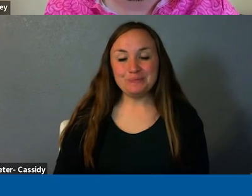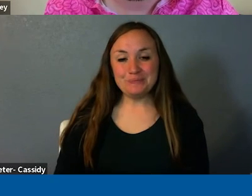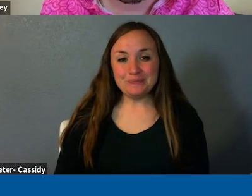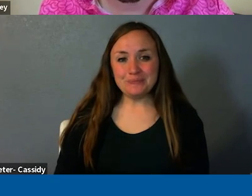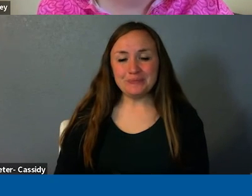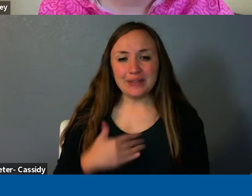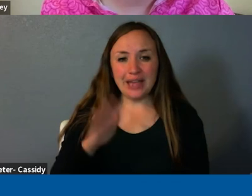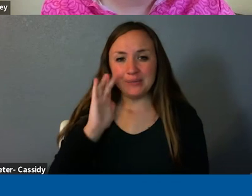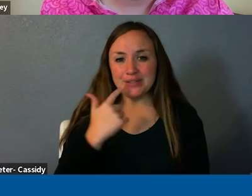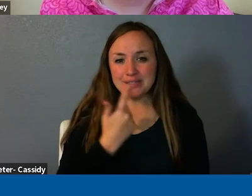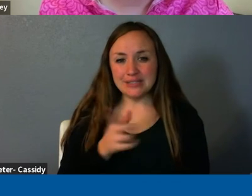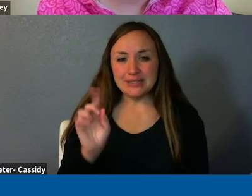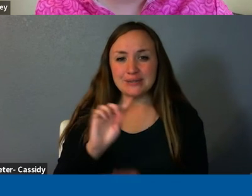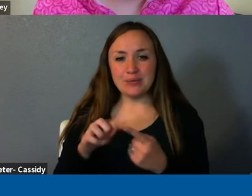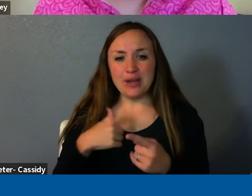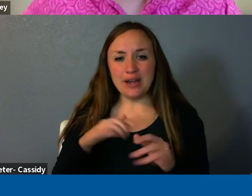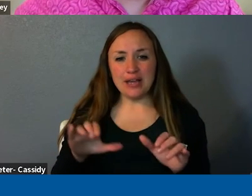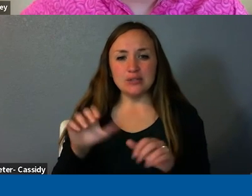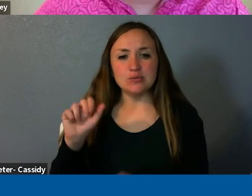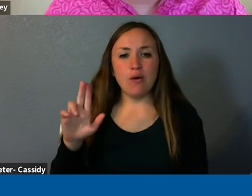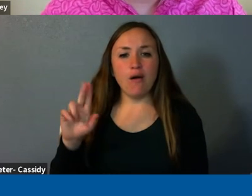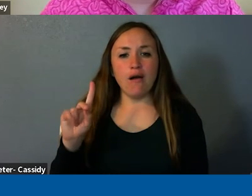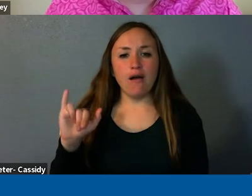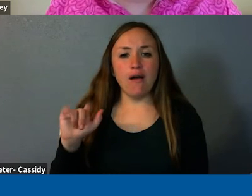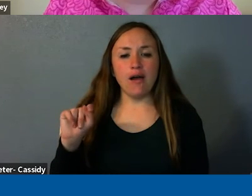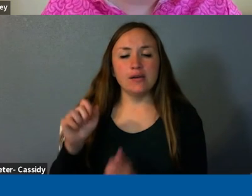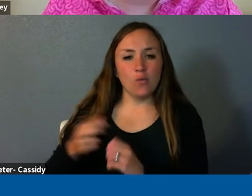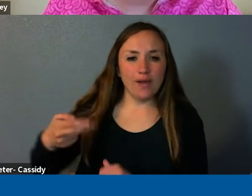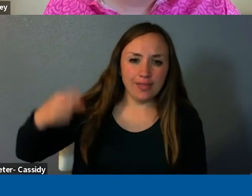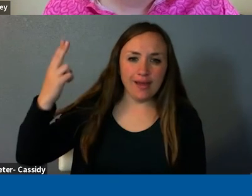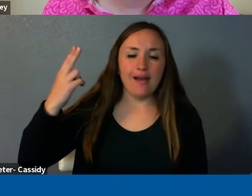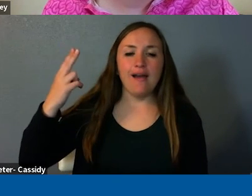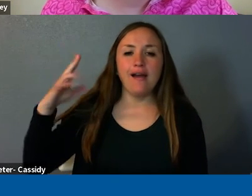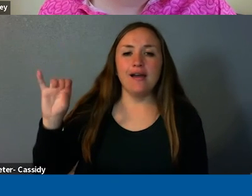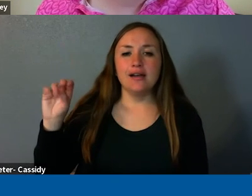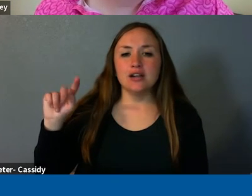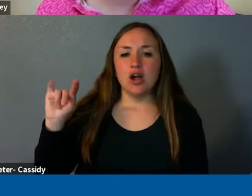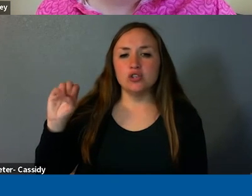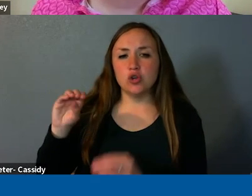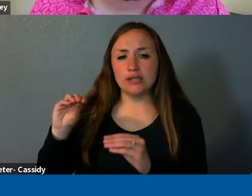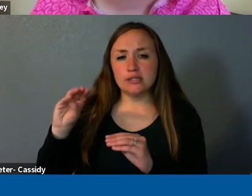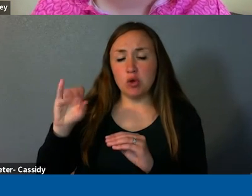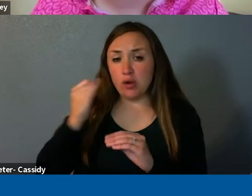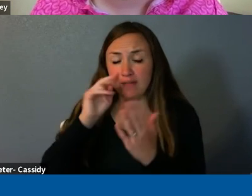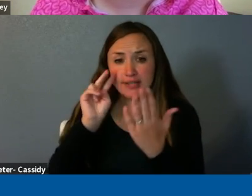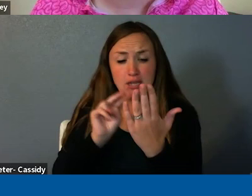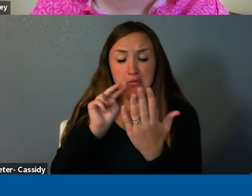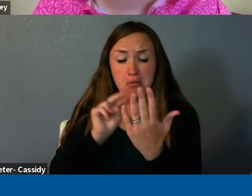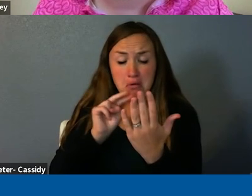I will tell you when I do auditing with high contrast mode active, if I stare at it for too long, I do get a little bit of eye fatigue,